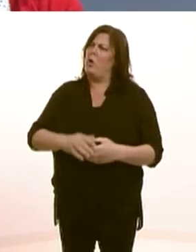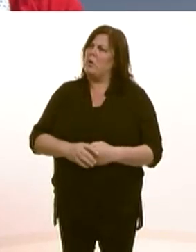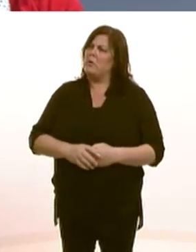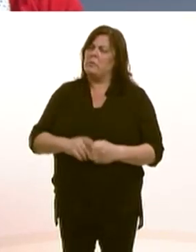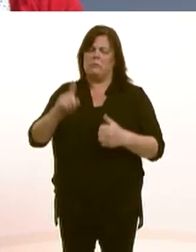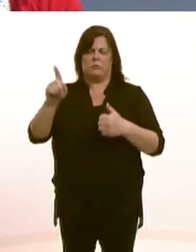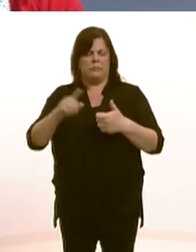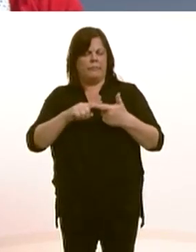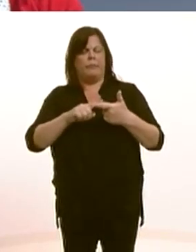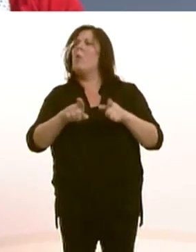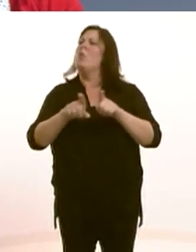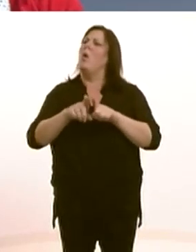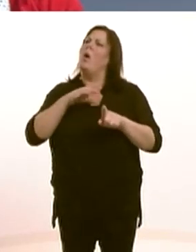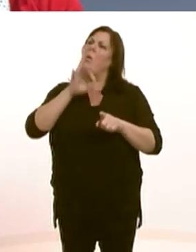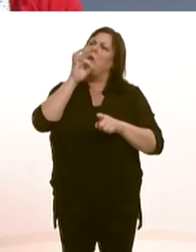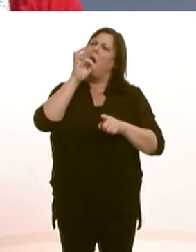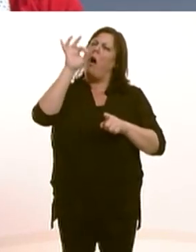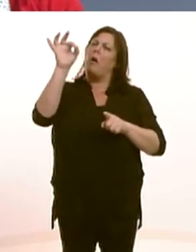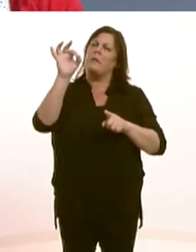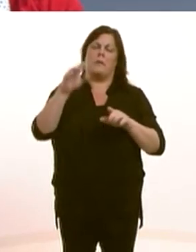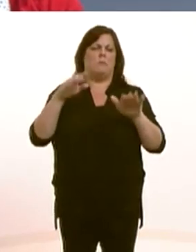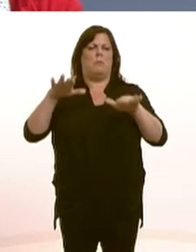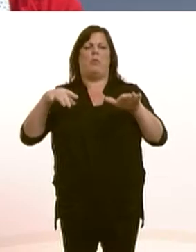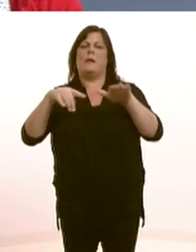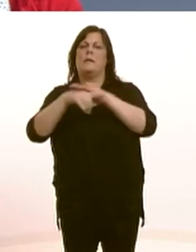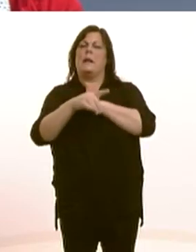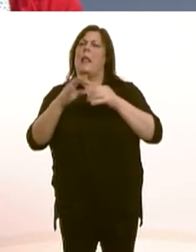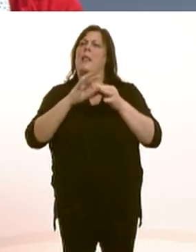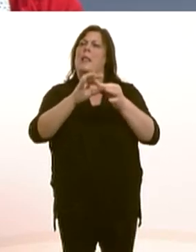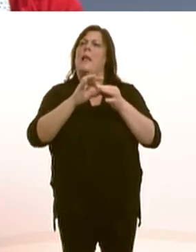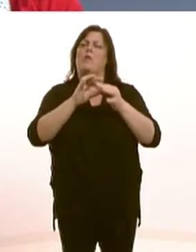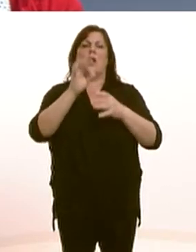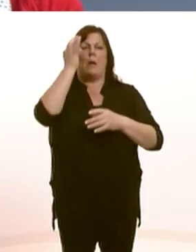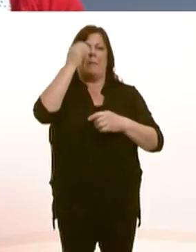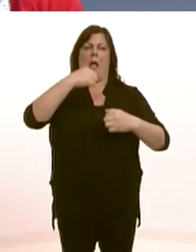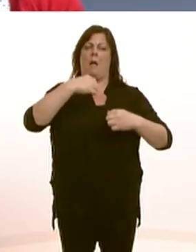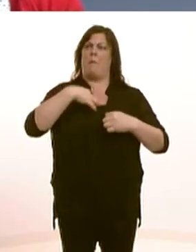Then we have the Brexit liaison committeeóand Iím the Plaid Cymru representative on that